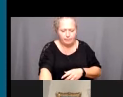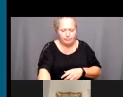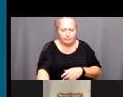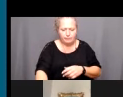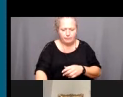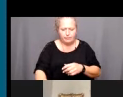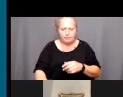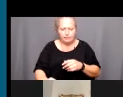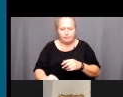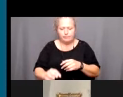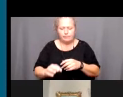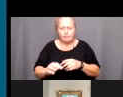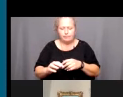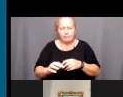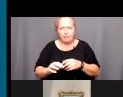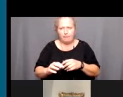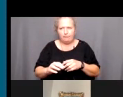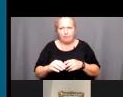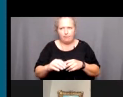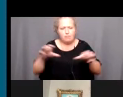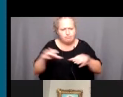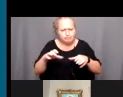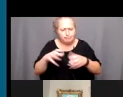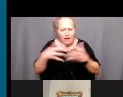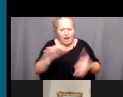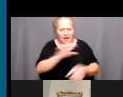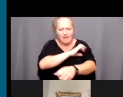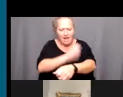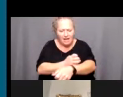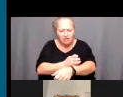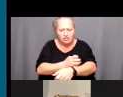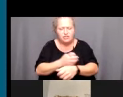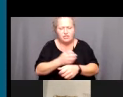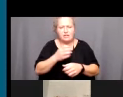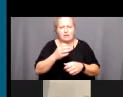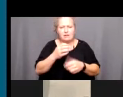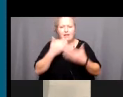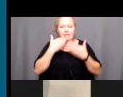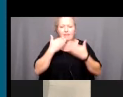our families. So thank you so much, and I really appreciate it from the bottom of my heart.